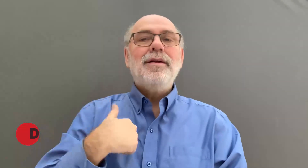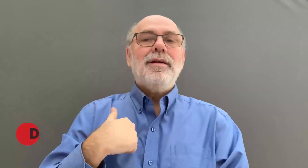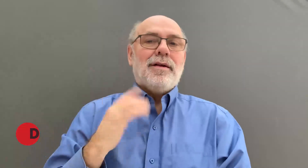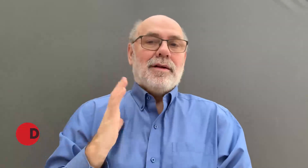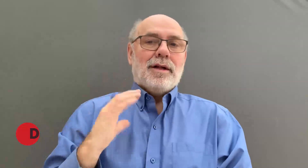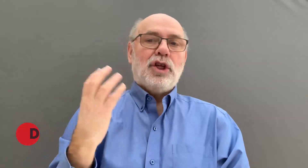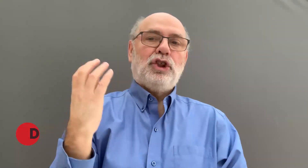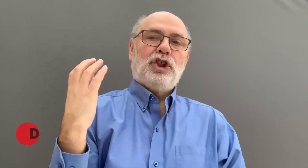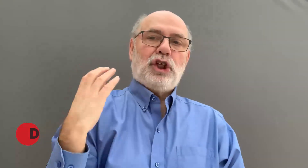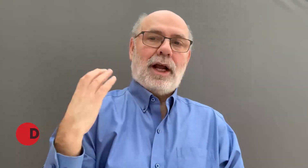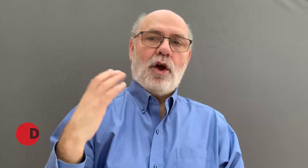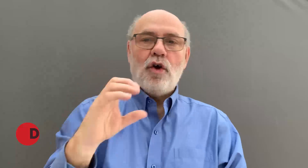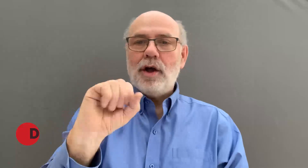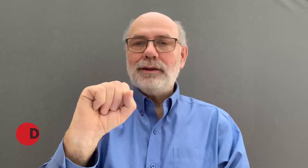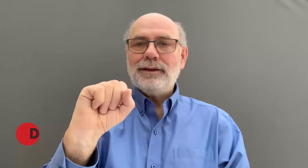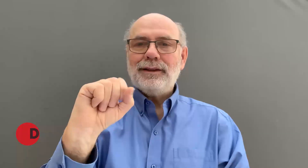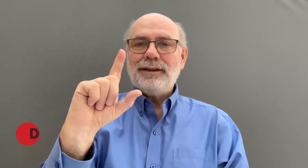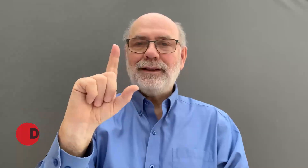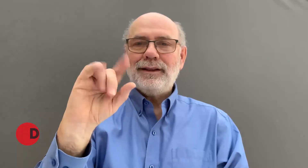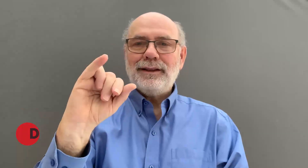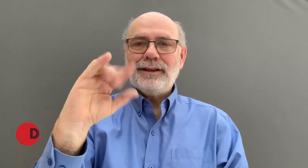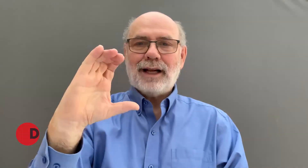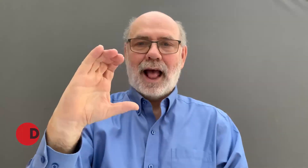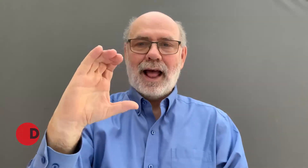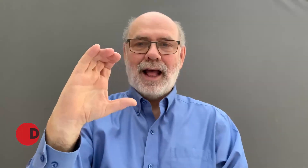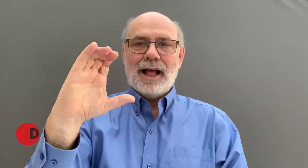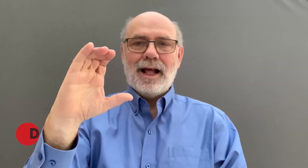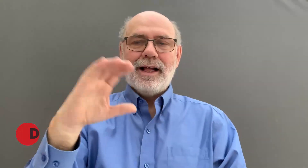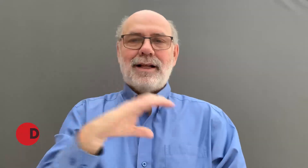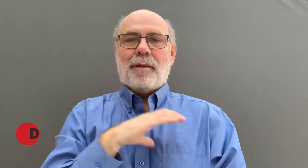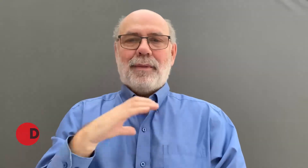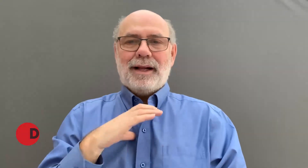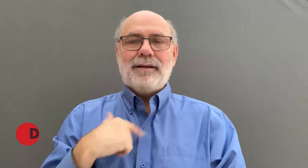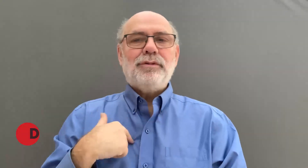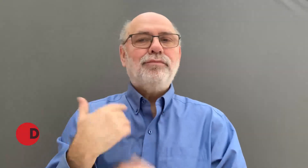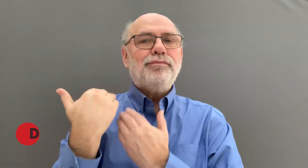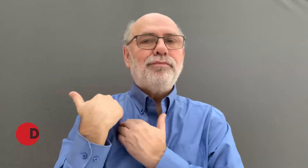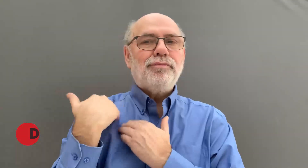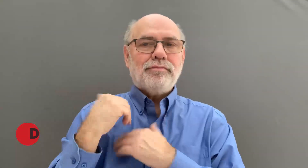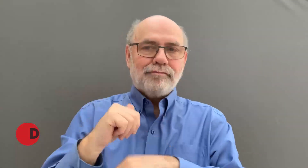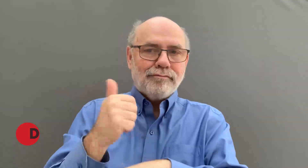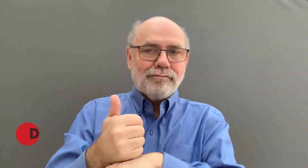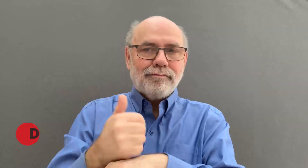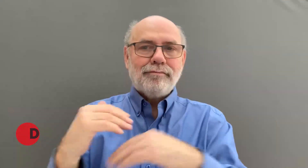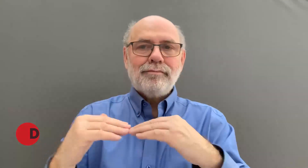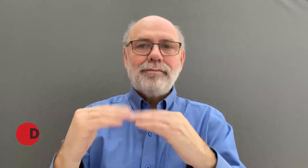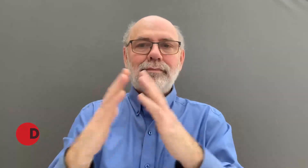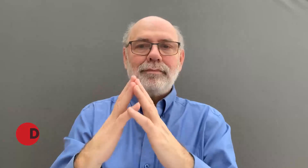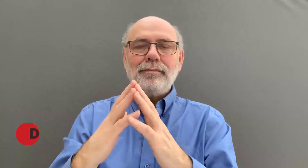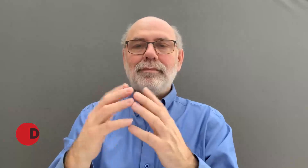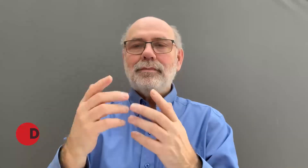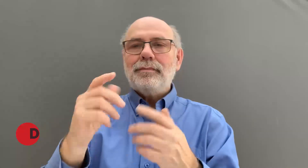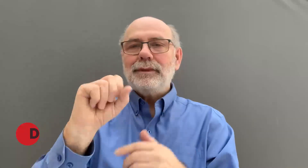I was chair of the SLIC committee responsible for organizing